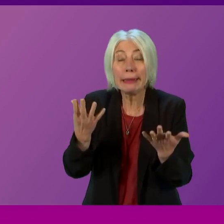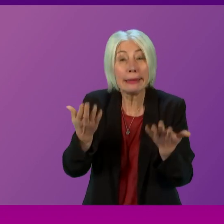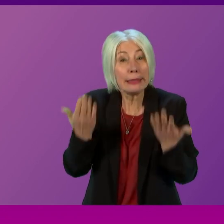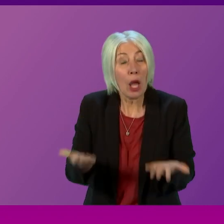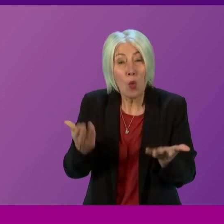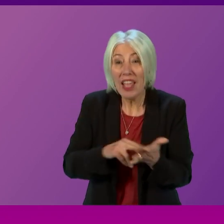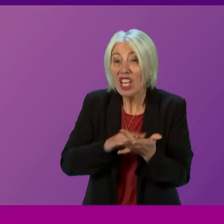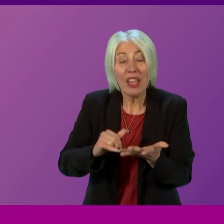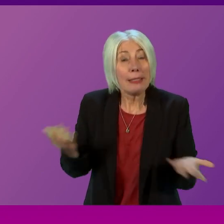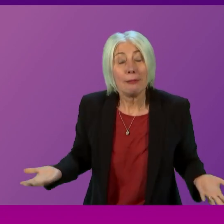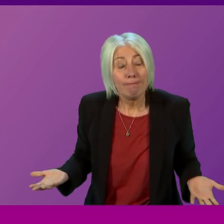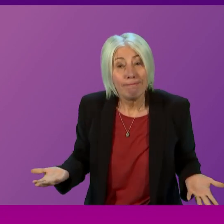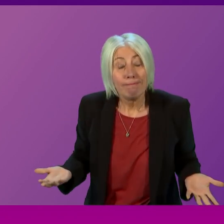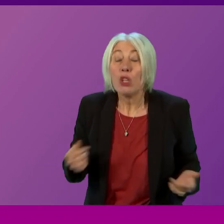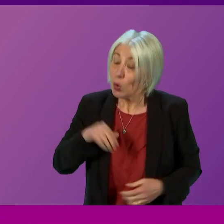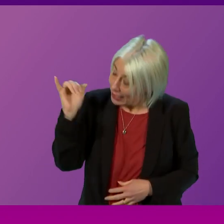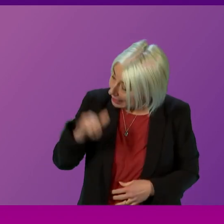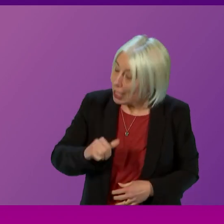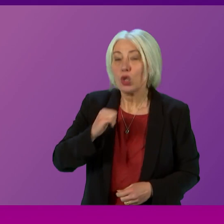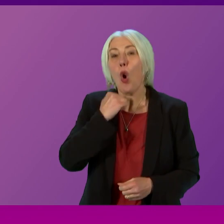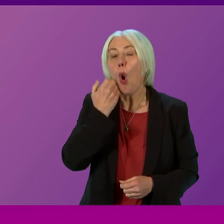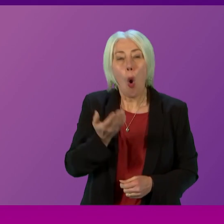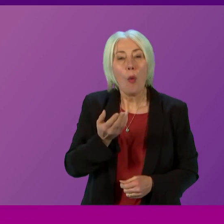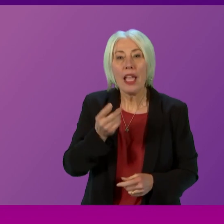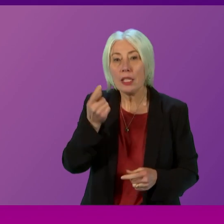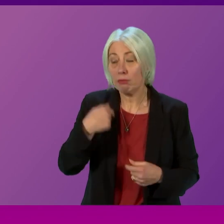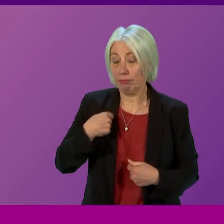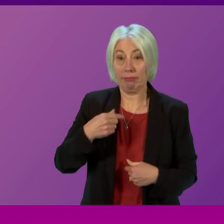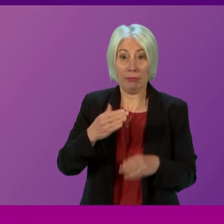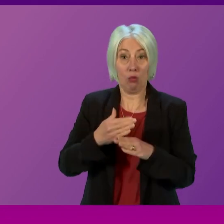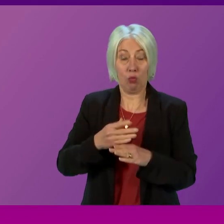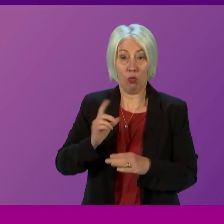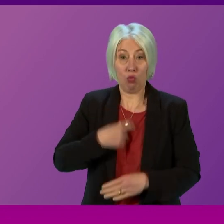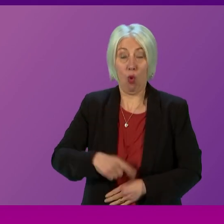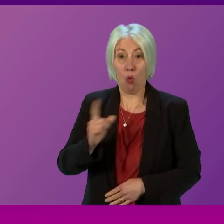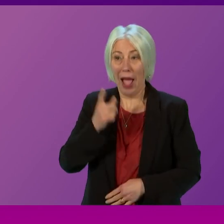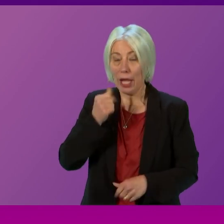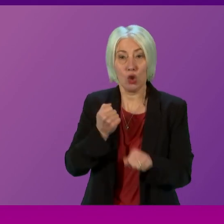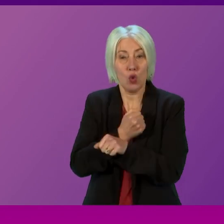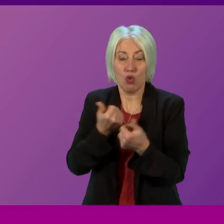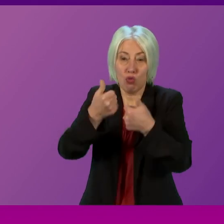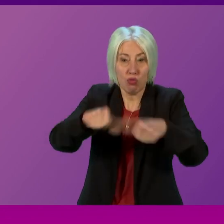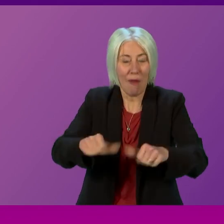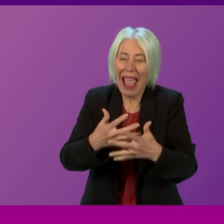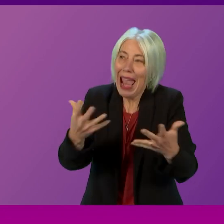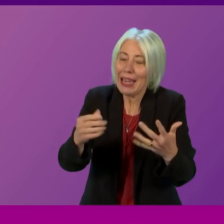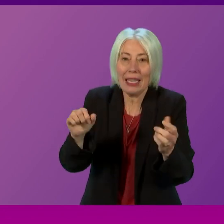its NHS. So, yes, I will always look to see what I can do to bring resolution to such disputes.